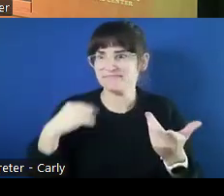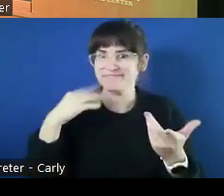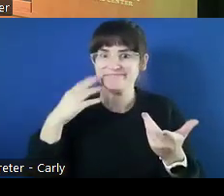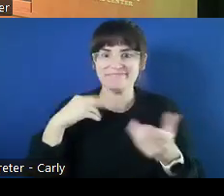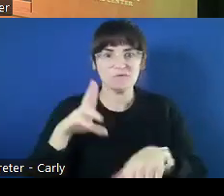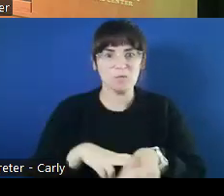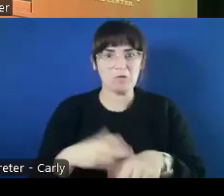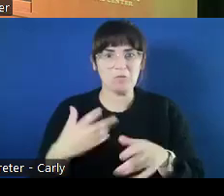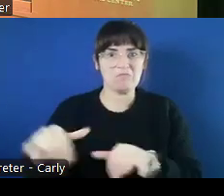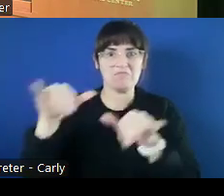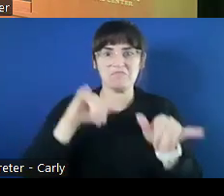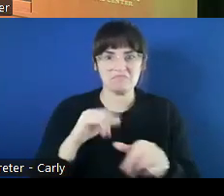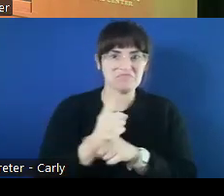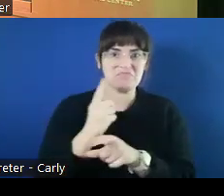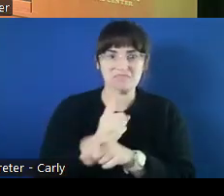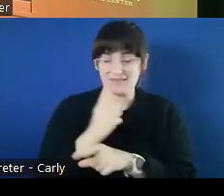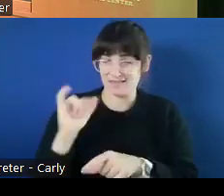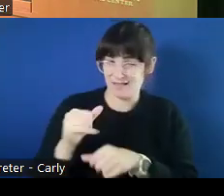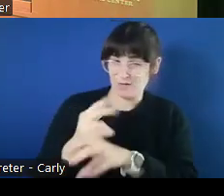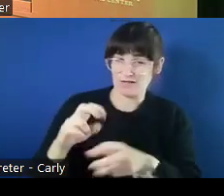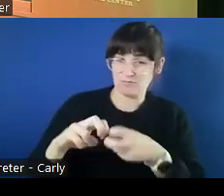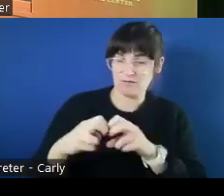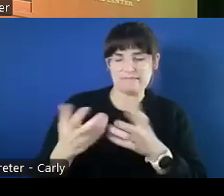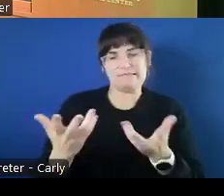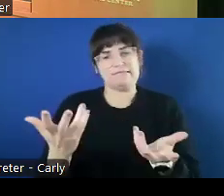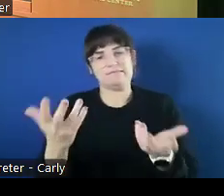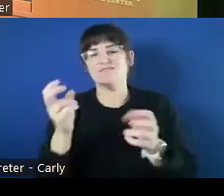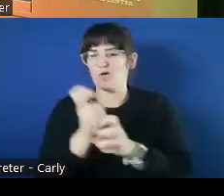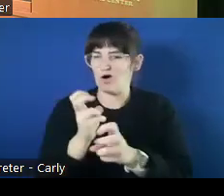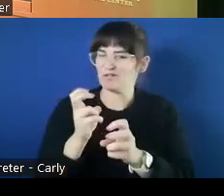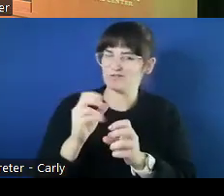not that's something that's problematic is is kind of harder to do and then with folks with